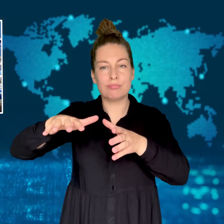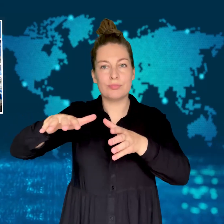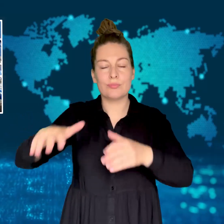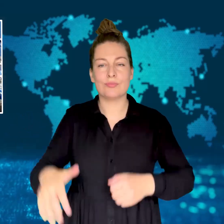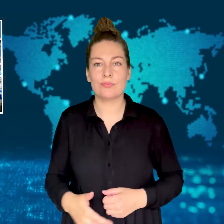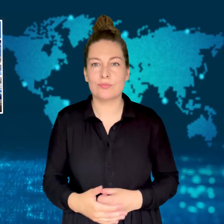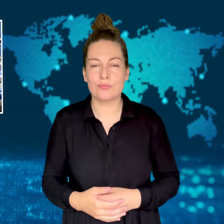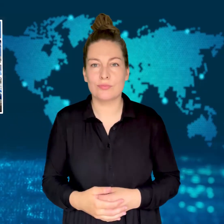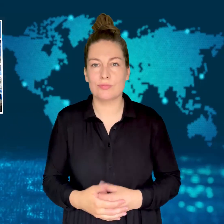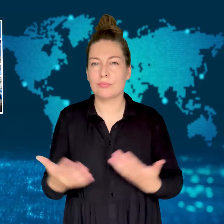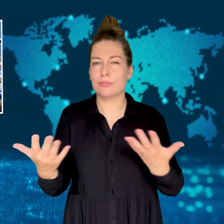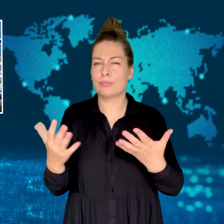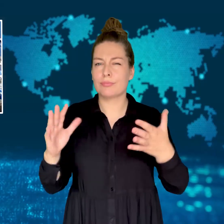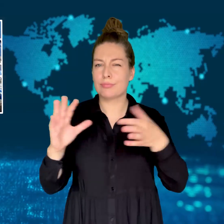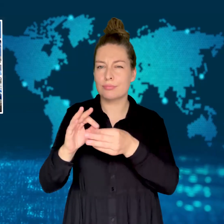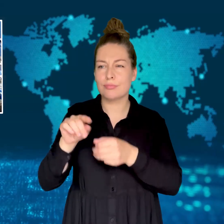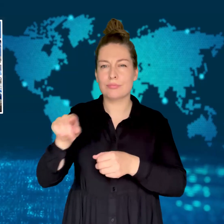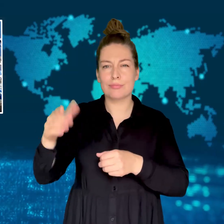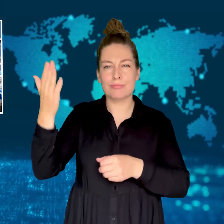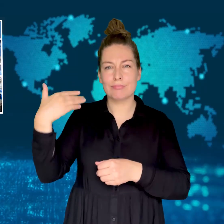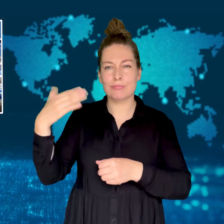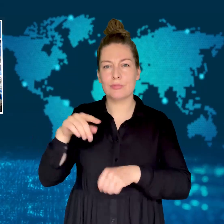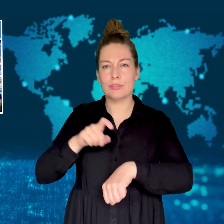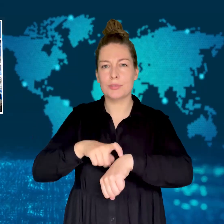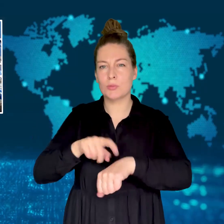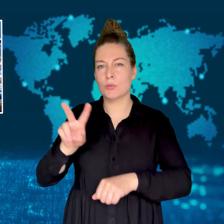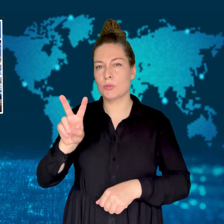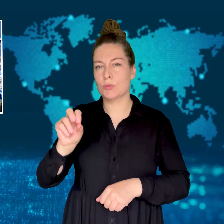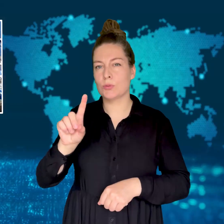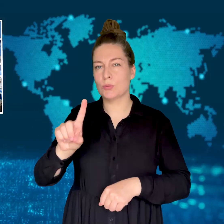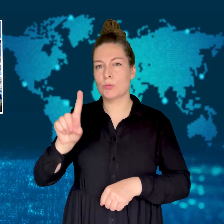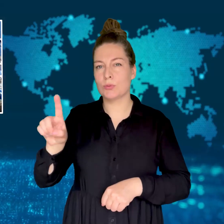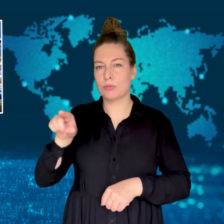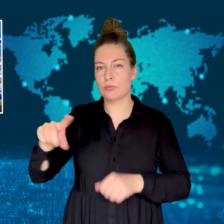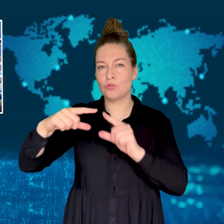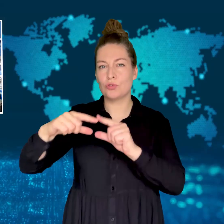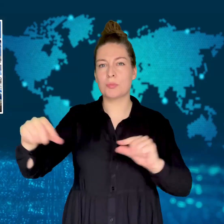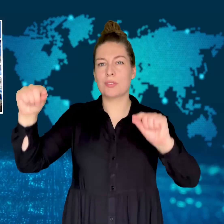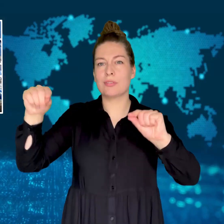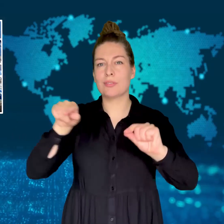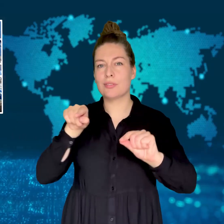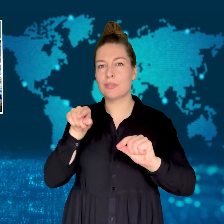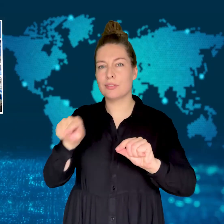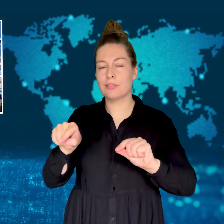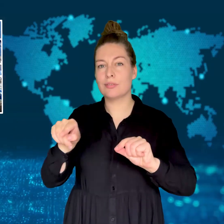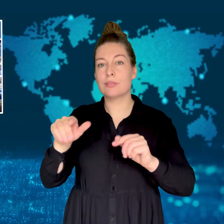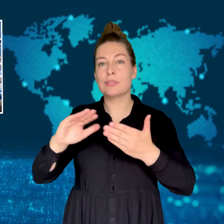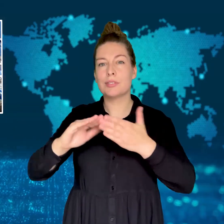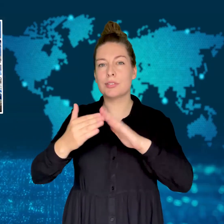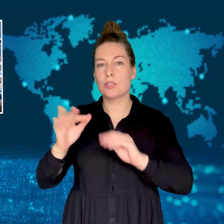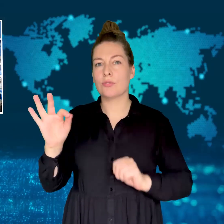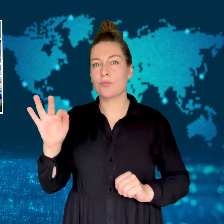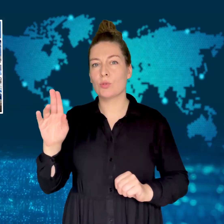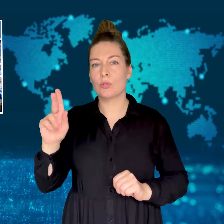at Japan's tsunami-wrecked nuclear plant at Fukushima.